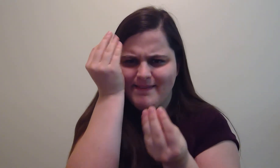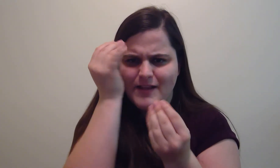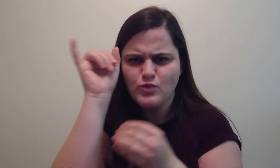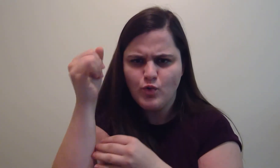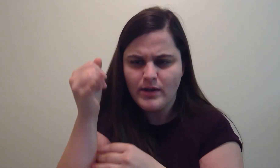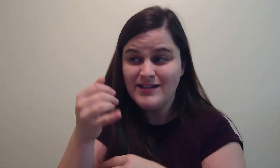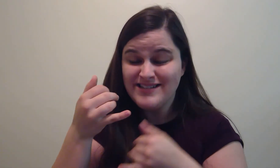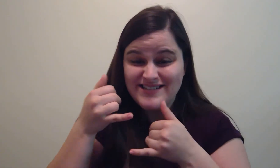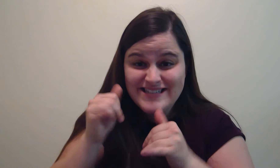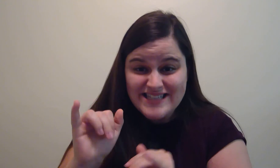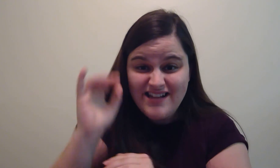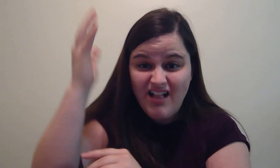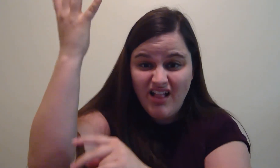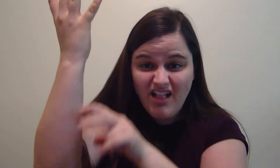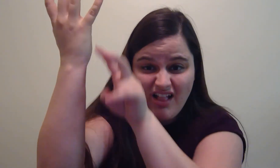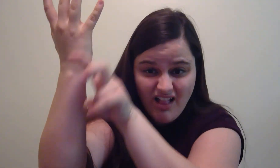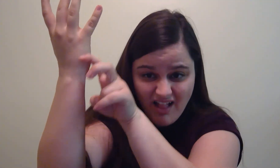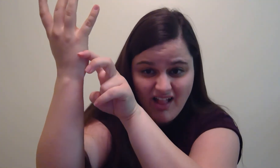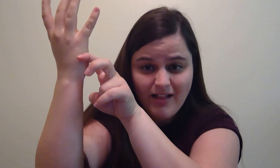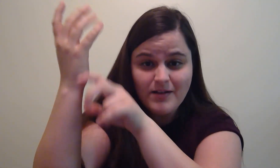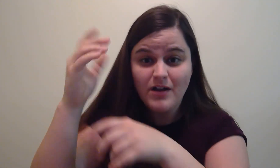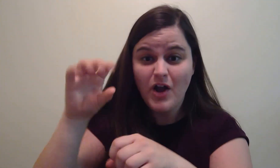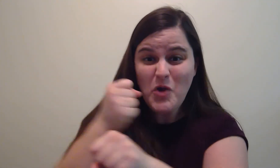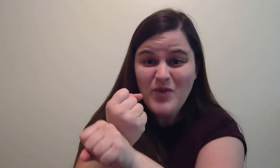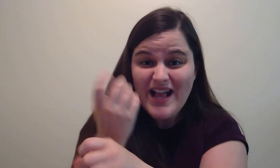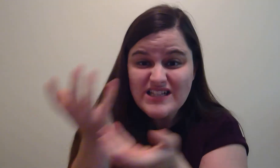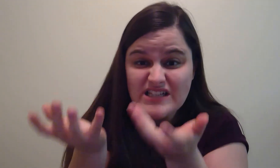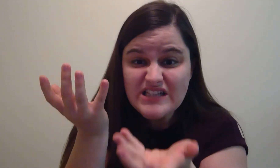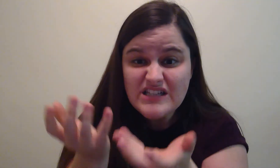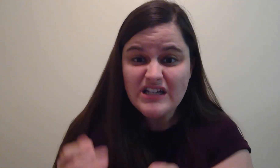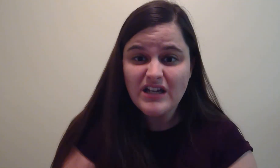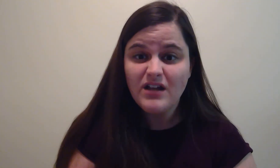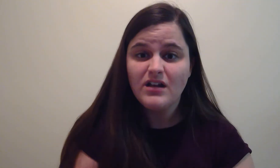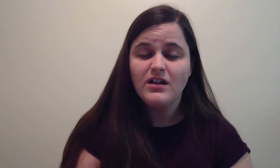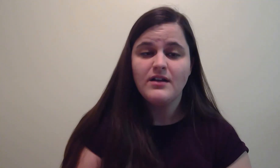I couldn't seem to stop thinking about Juli. Was she still up in the tree? Were they going to arrest her?